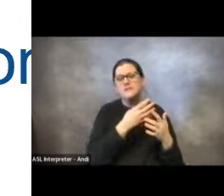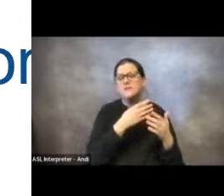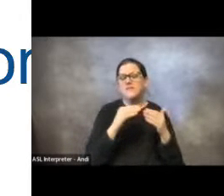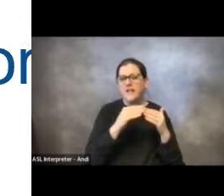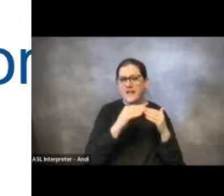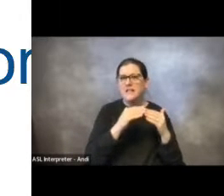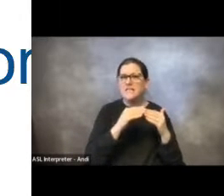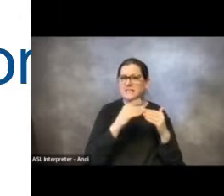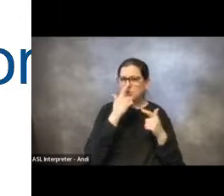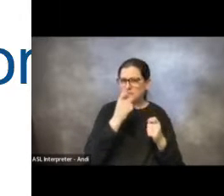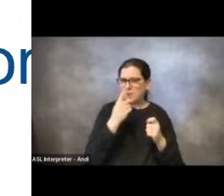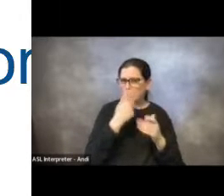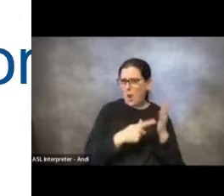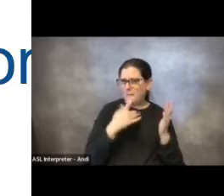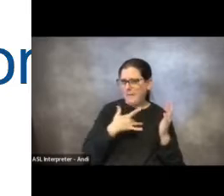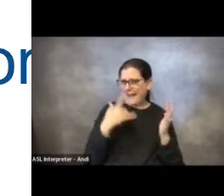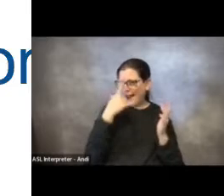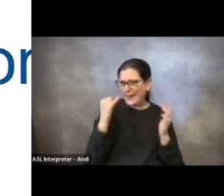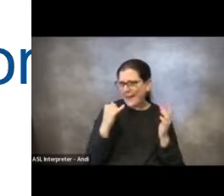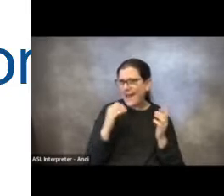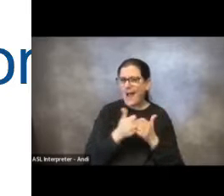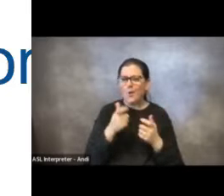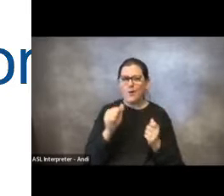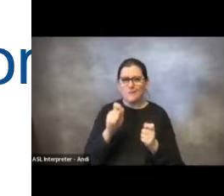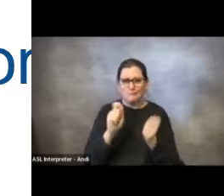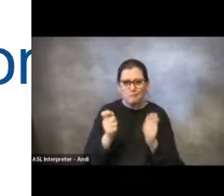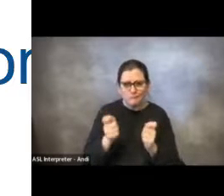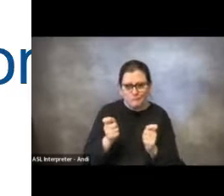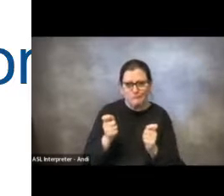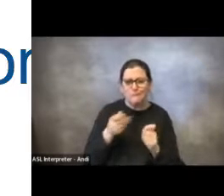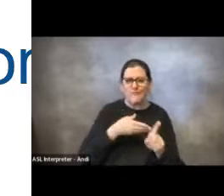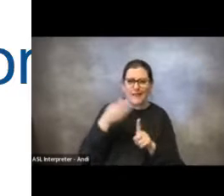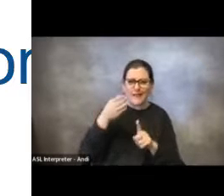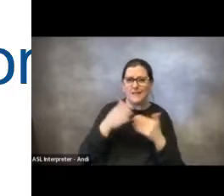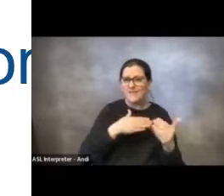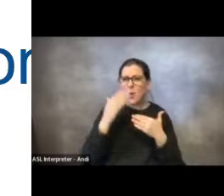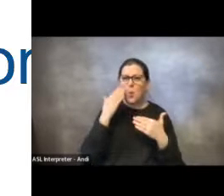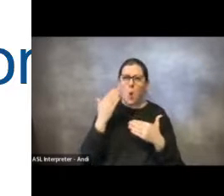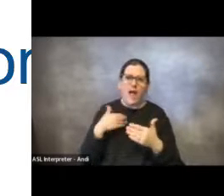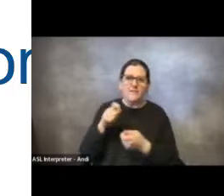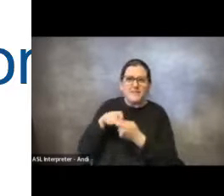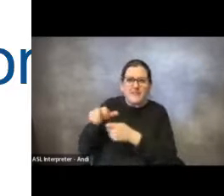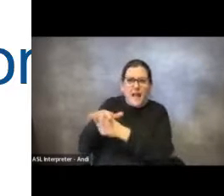could look like and how we could change the field in this way. Even though we know there's pockets of the country that are already doing that, and that's